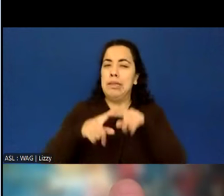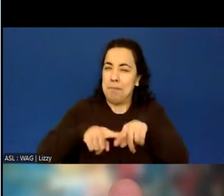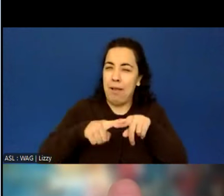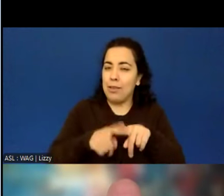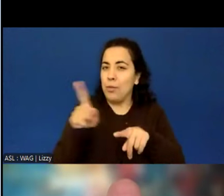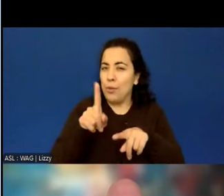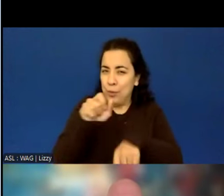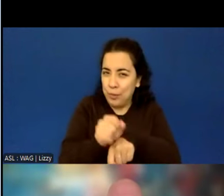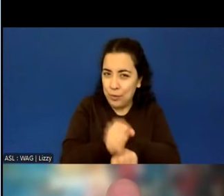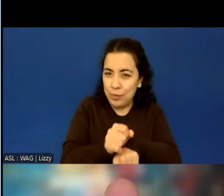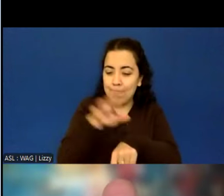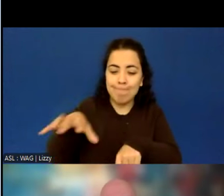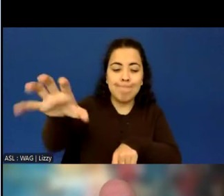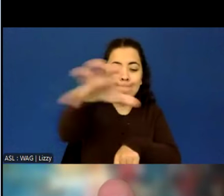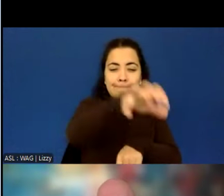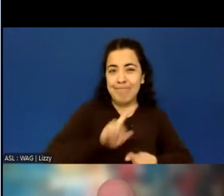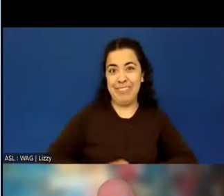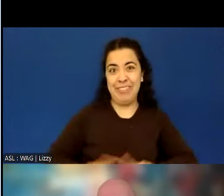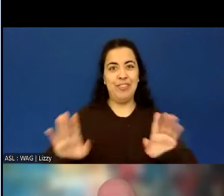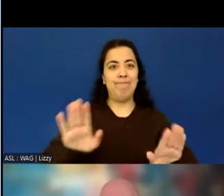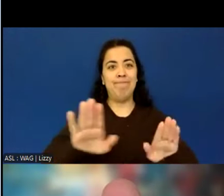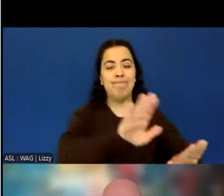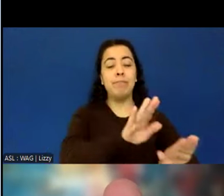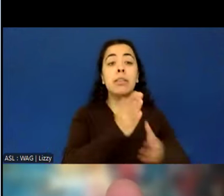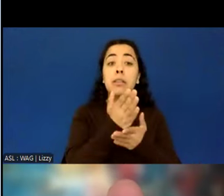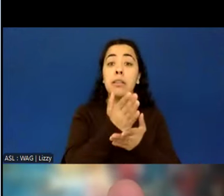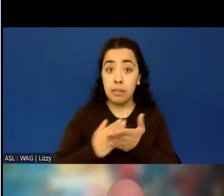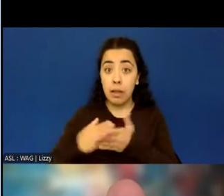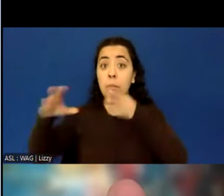you can find product owners who do the project manager function.